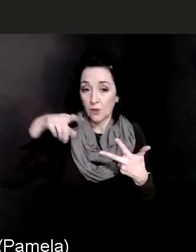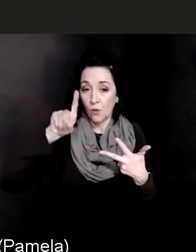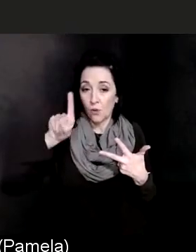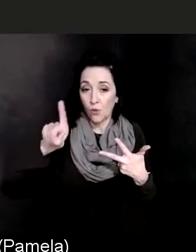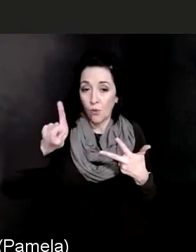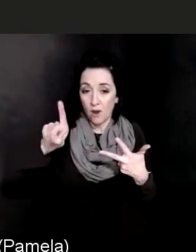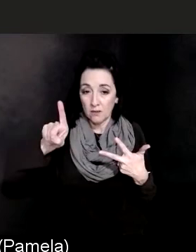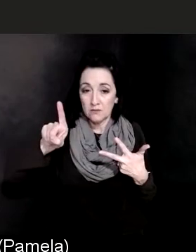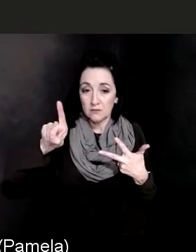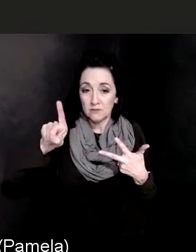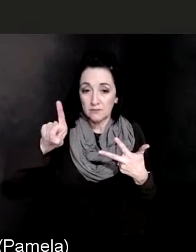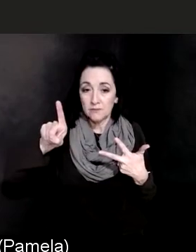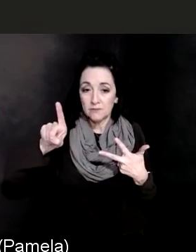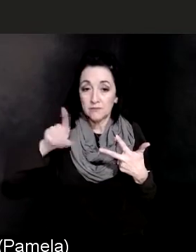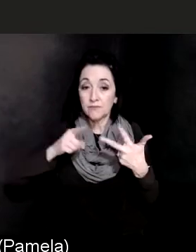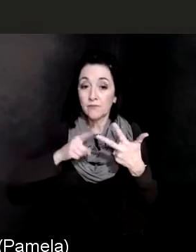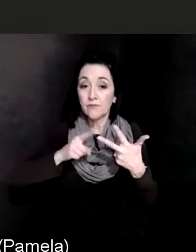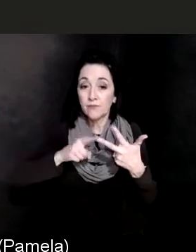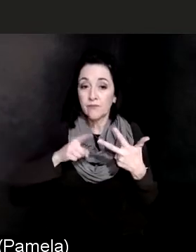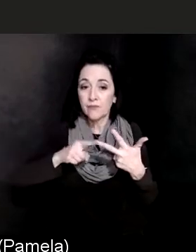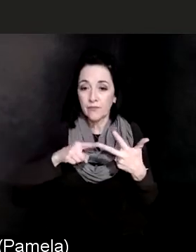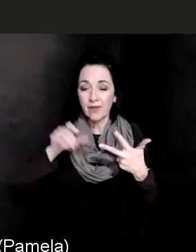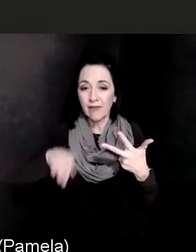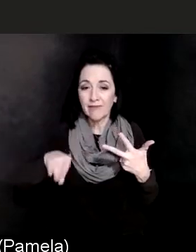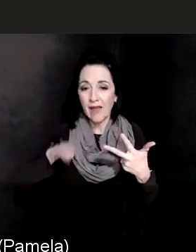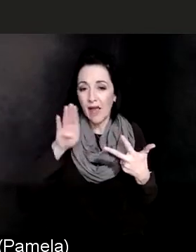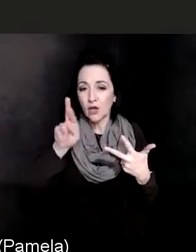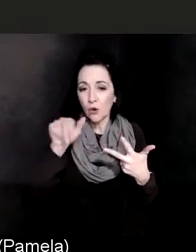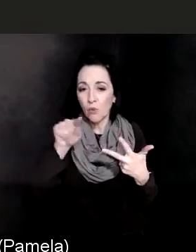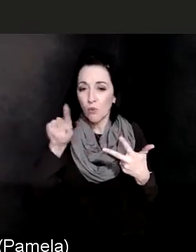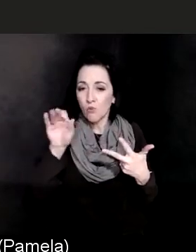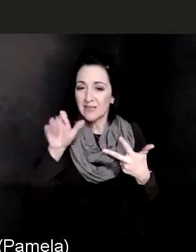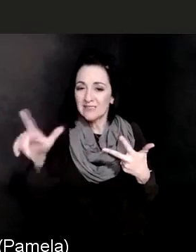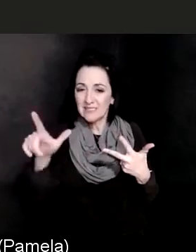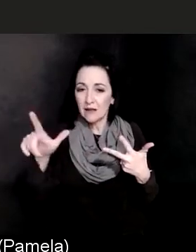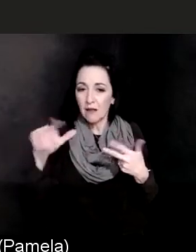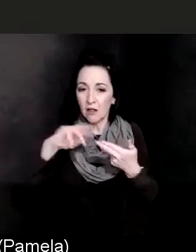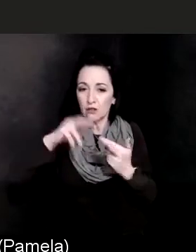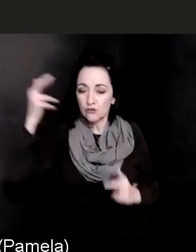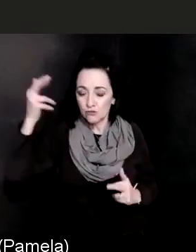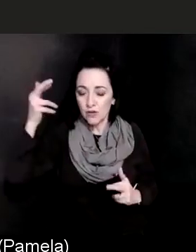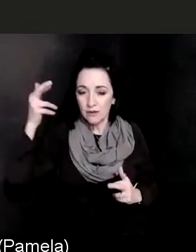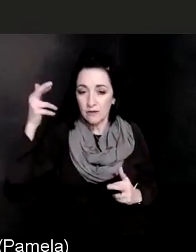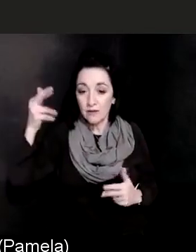and that's also known as the Brazil strain. This variant was also detected at the end of